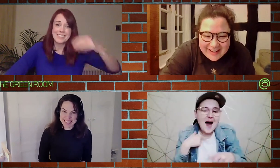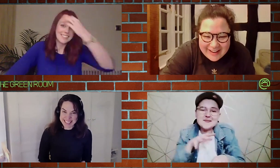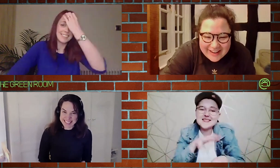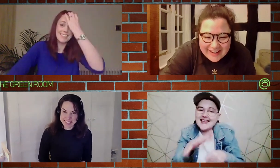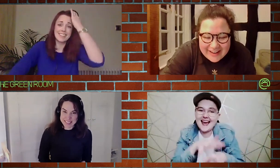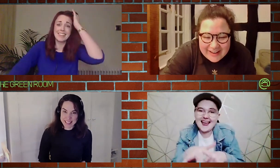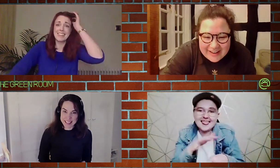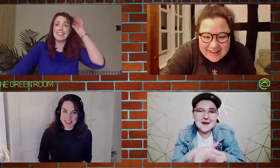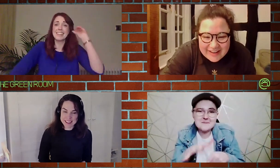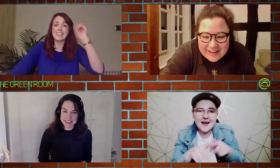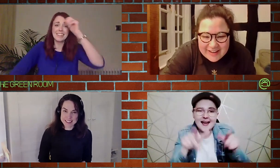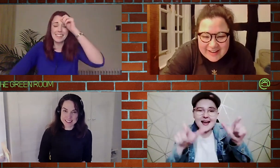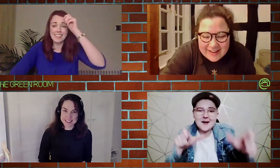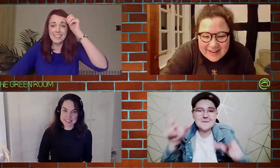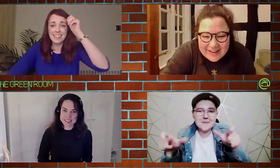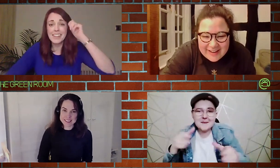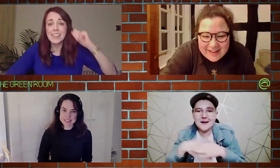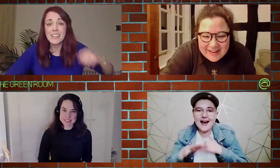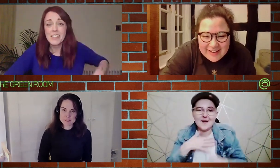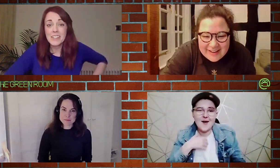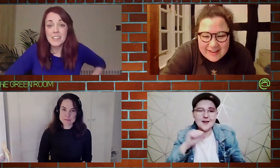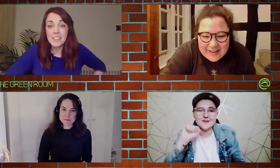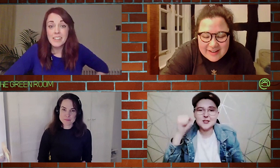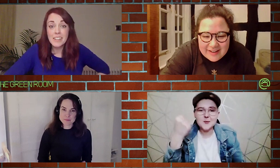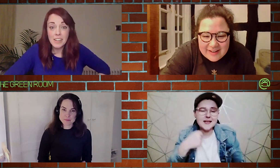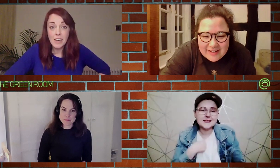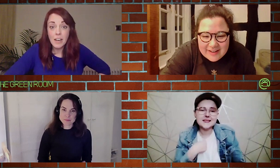I'm being silly actually I'm joking but.